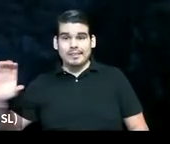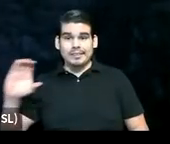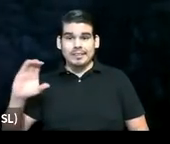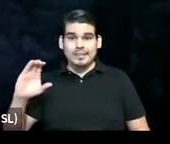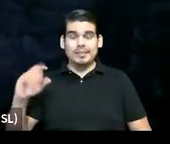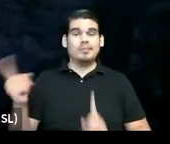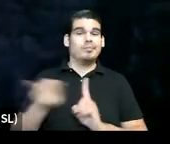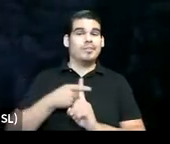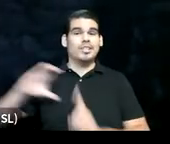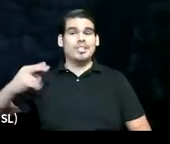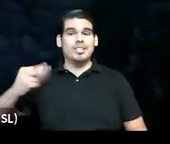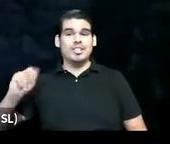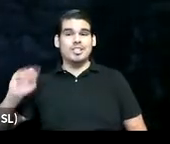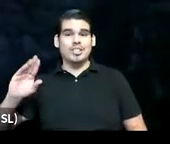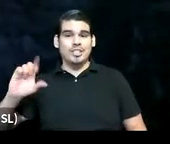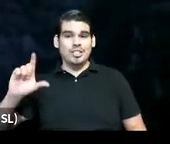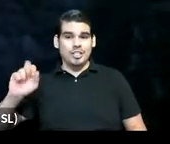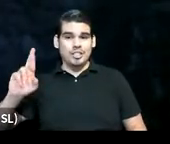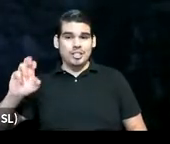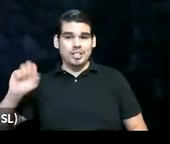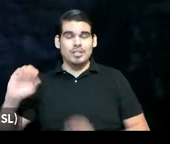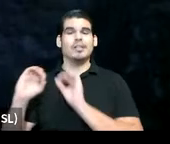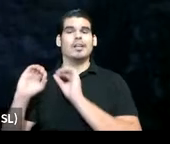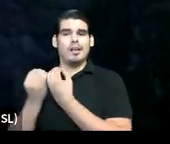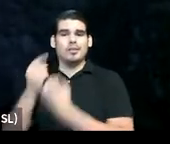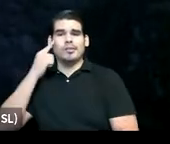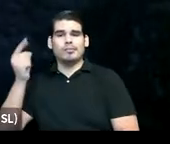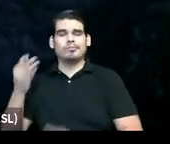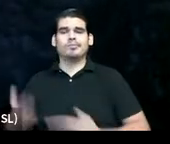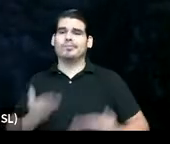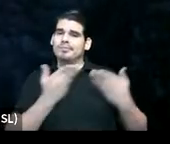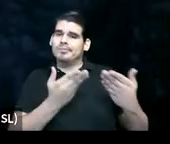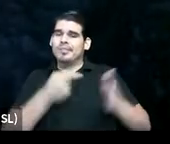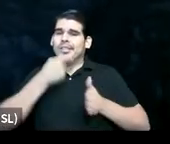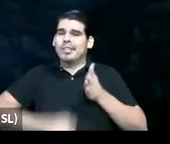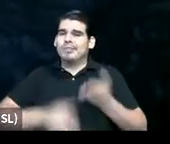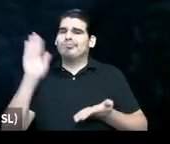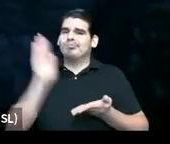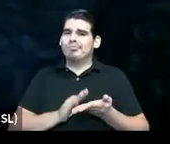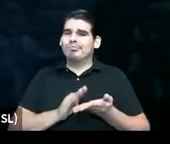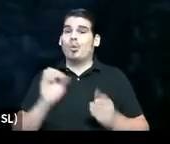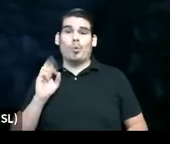And that Student Senate for California community colleges establish a kind of protocol or process for checking out the laptop processes students